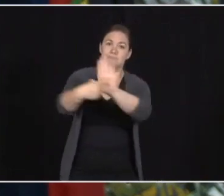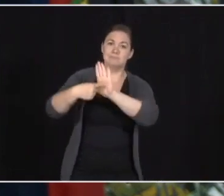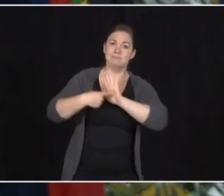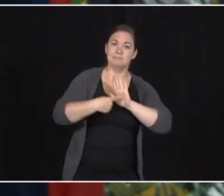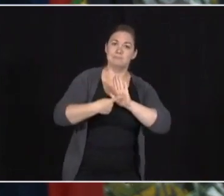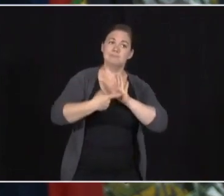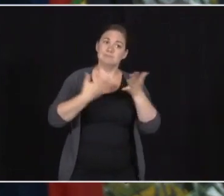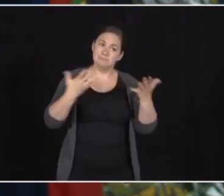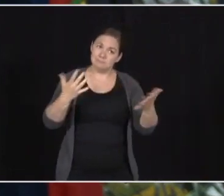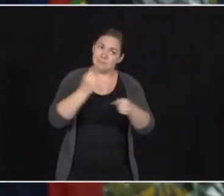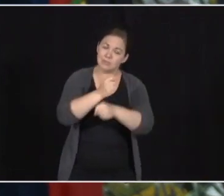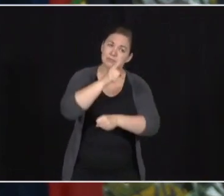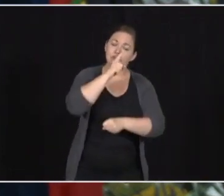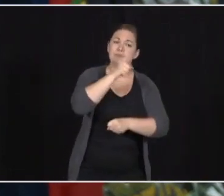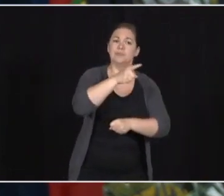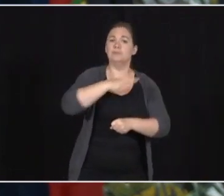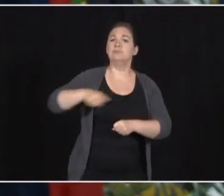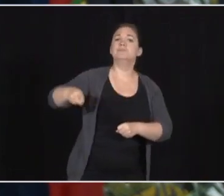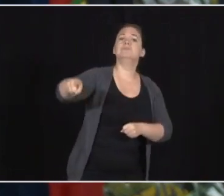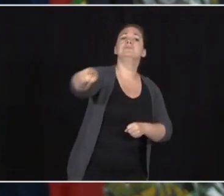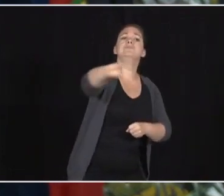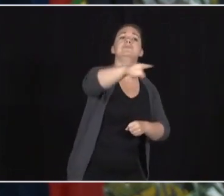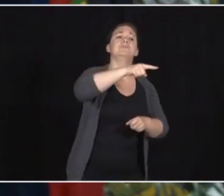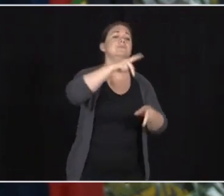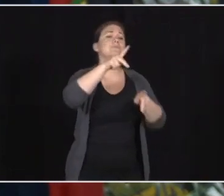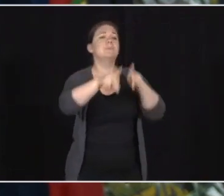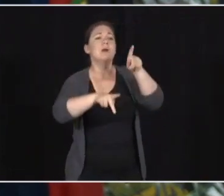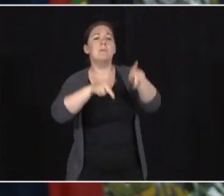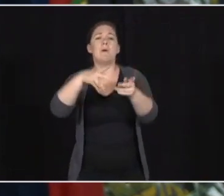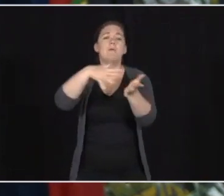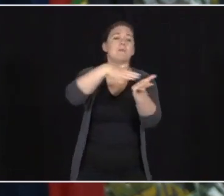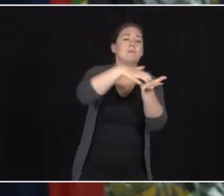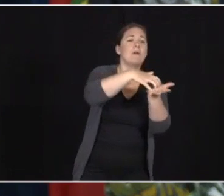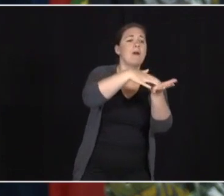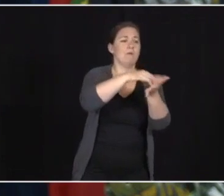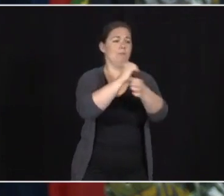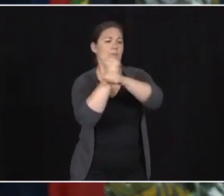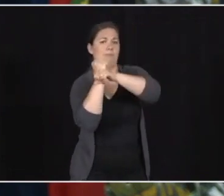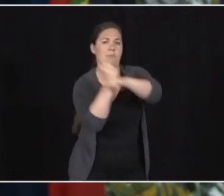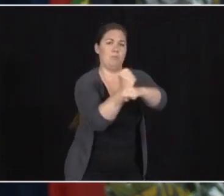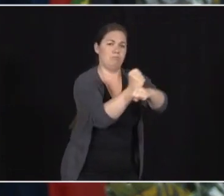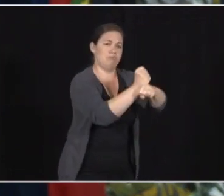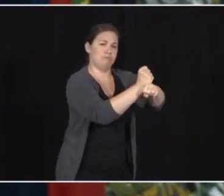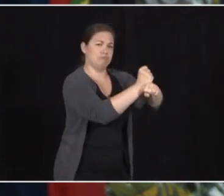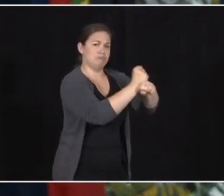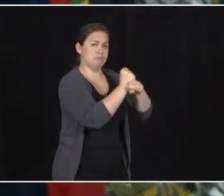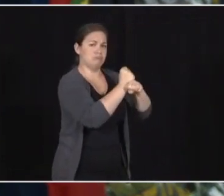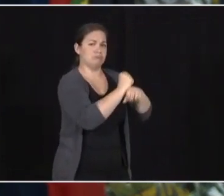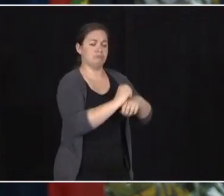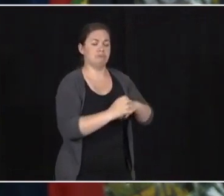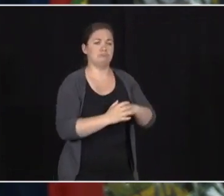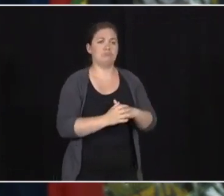those who need it will be protected. That we can ensure there will be accountability.